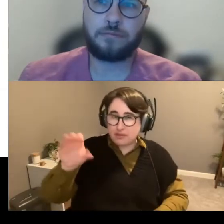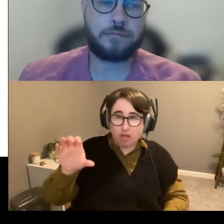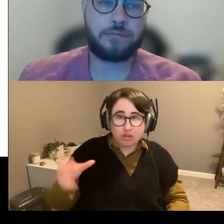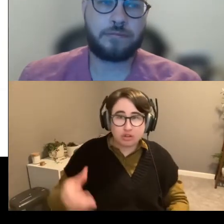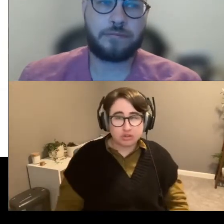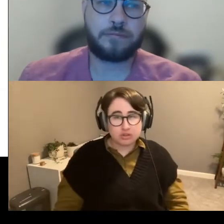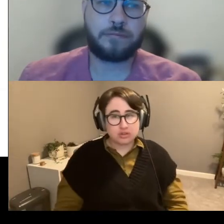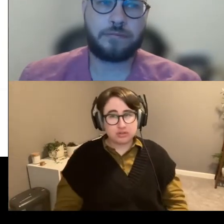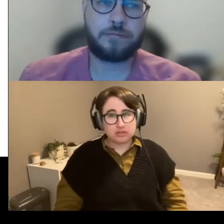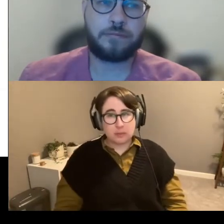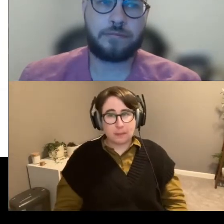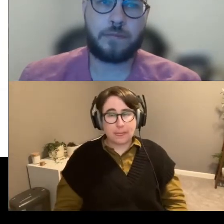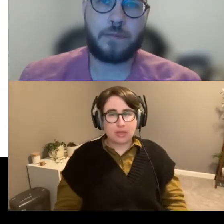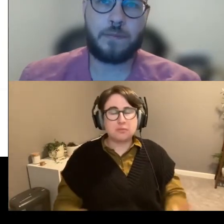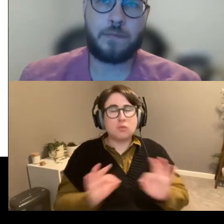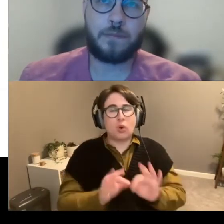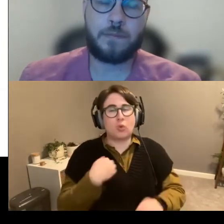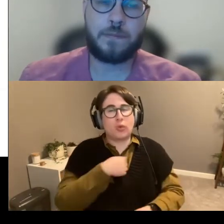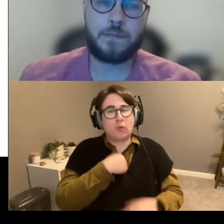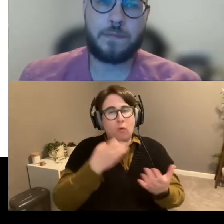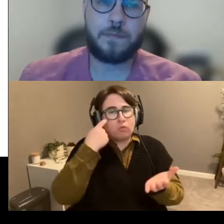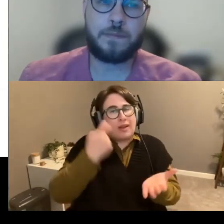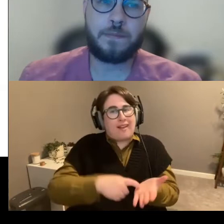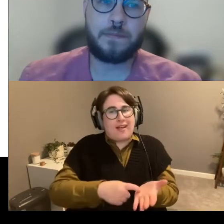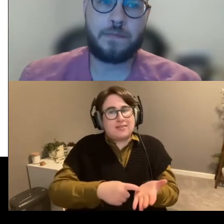So just to recognize that there's this history